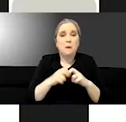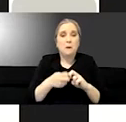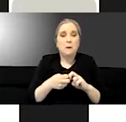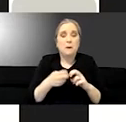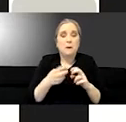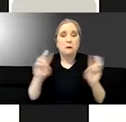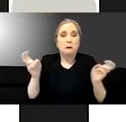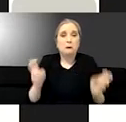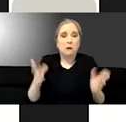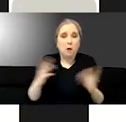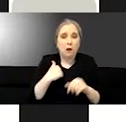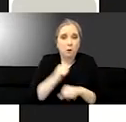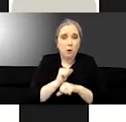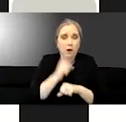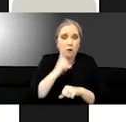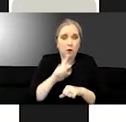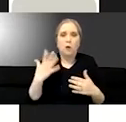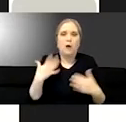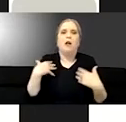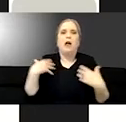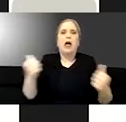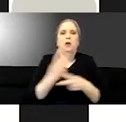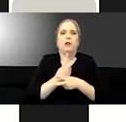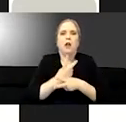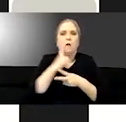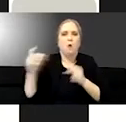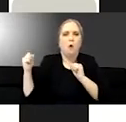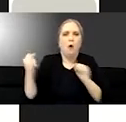The most important policy issue that I'm working on is ensuring that healthcare for all includes long-term community-based support services. Judy, you want to add to that too? Judy? The last 30 years post-ADA, most important policy issues regarding people with disabilities. Neil, were you saying something, no?